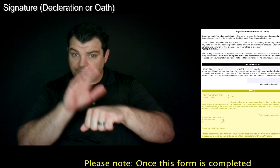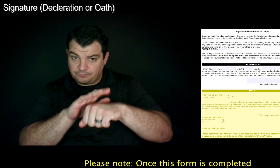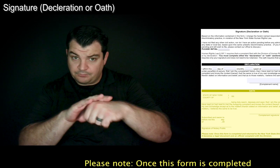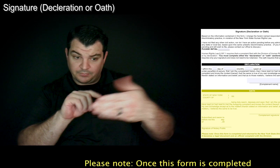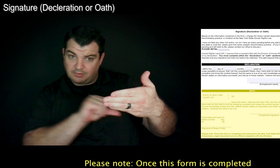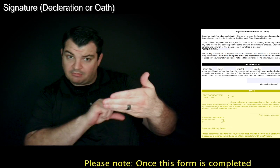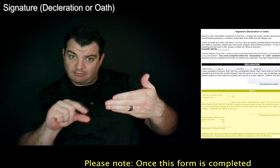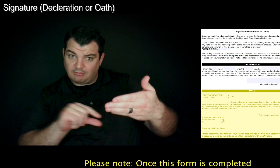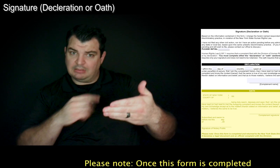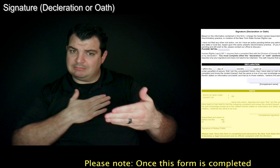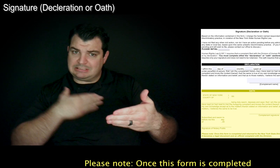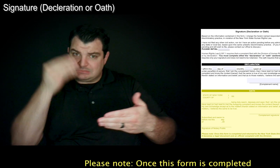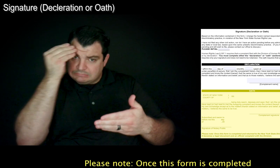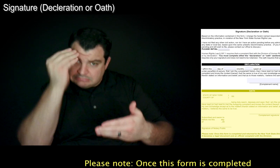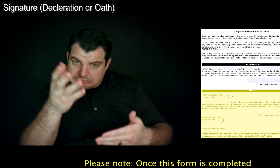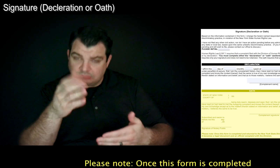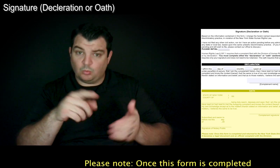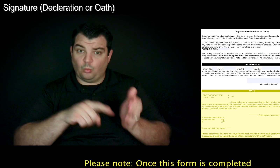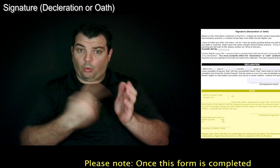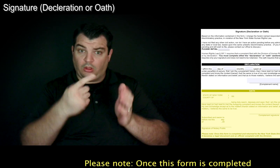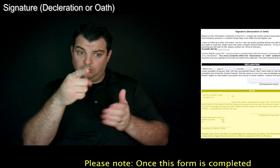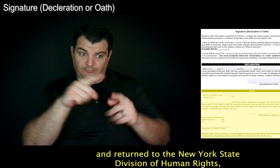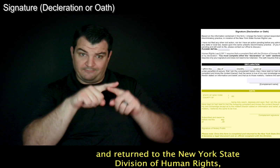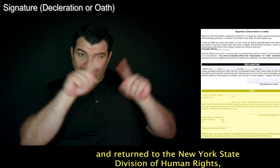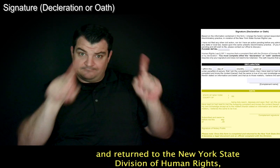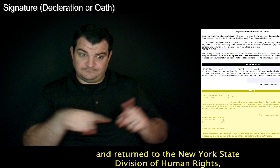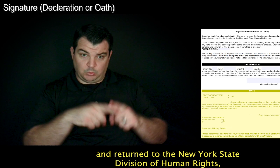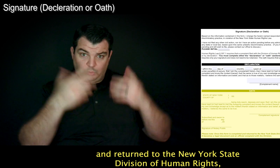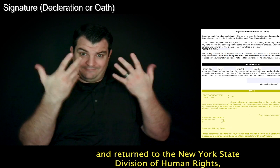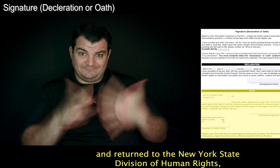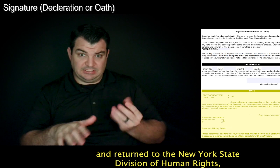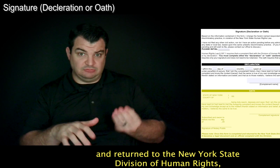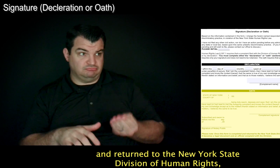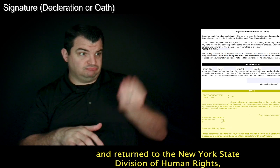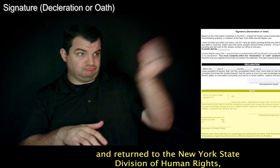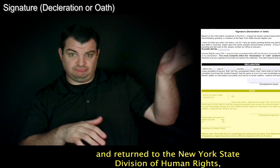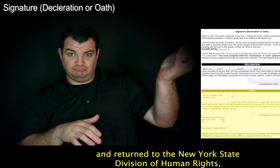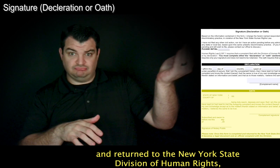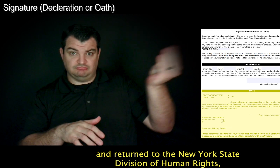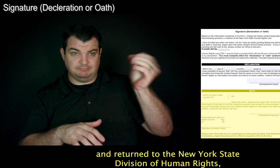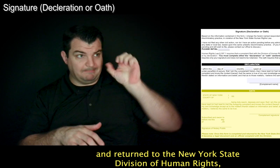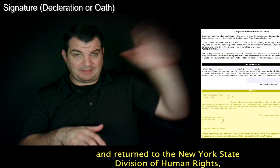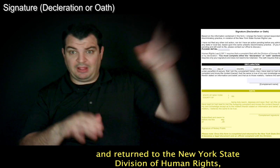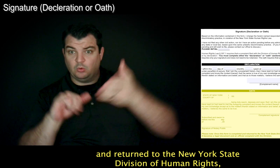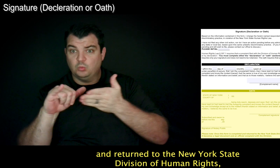Please note: Once this form is completed and returned to the New York State Division of Human Rights,